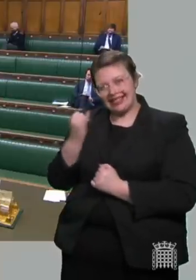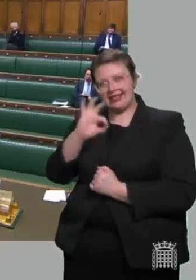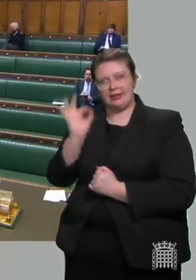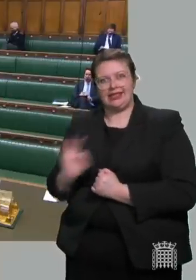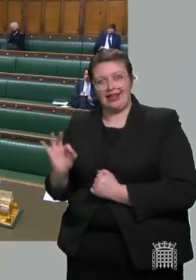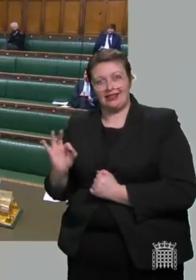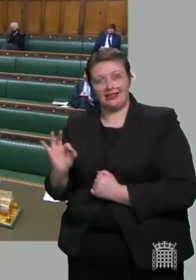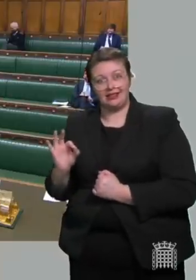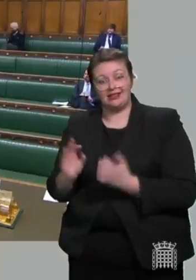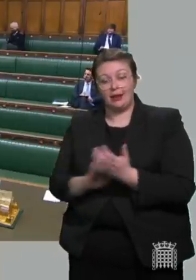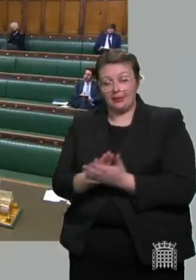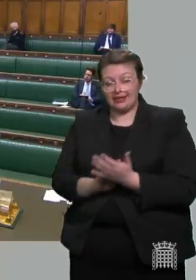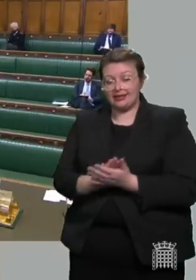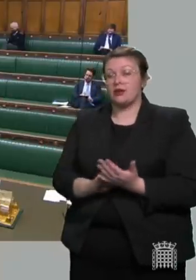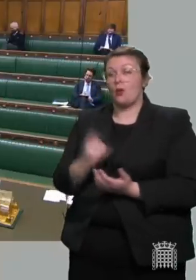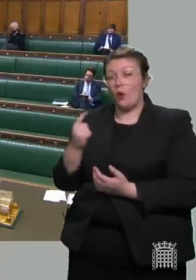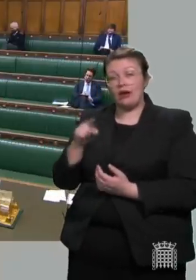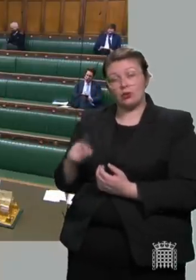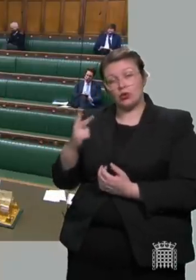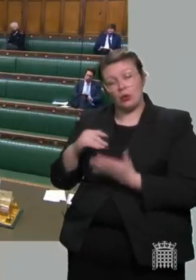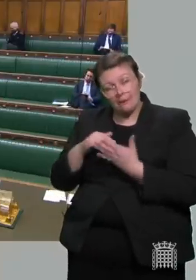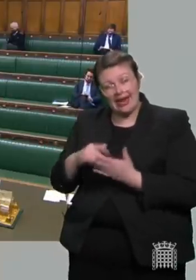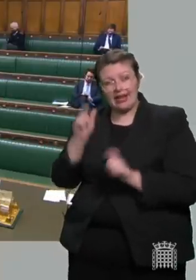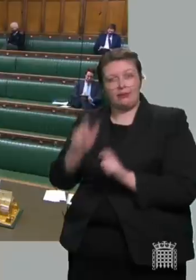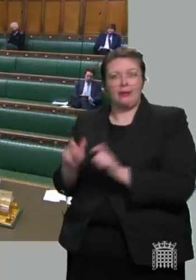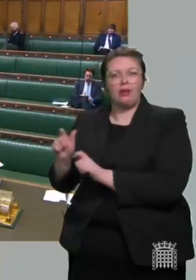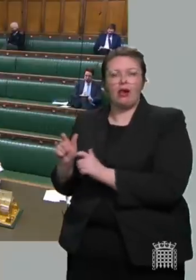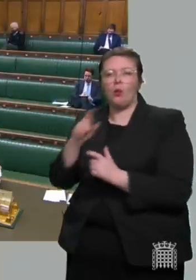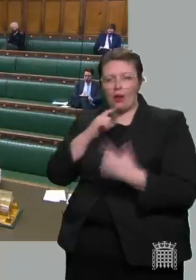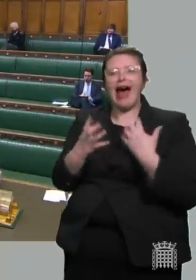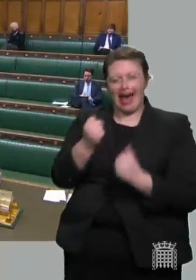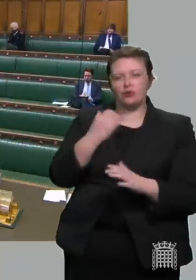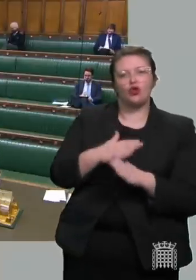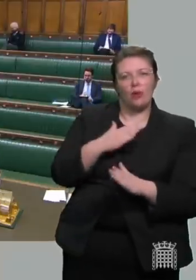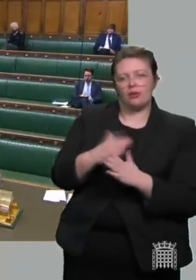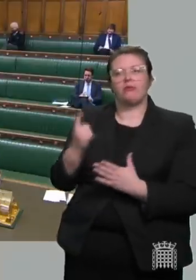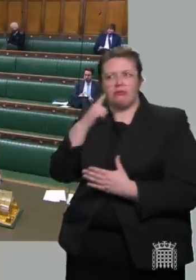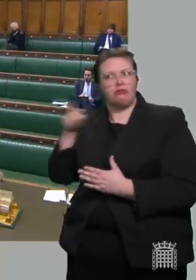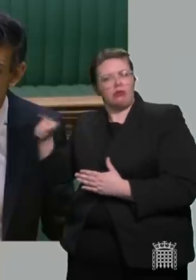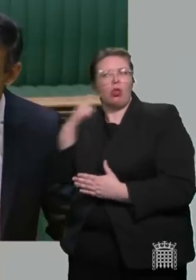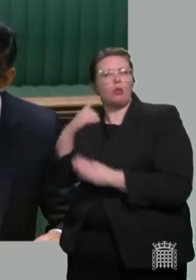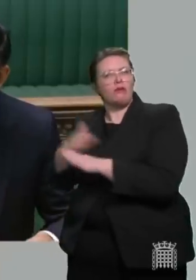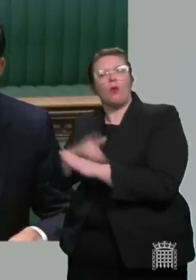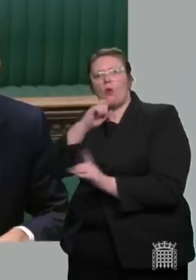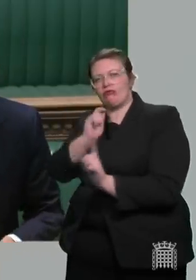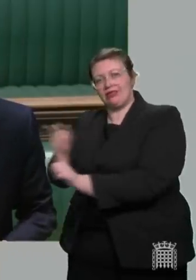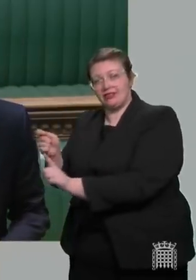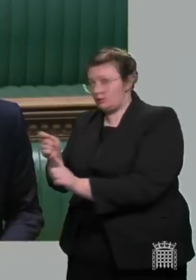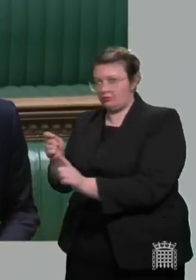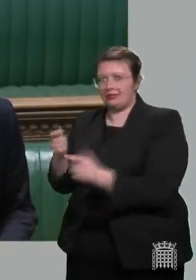people are expected to be out of work than previously thought. But every job lost is a